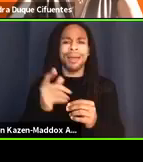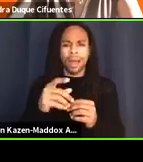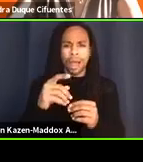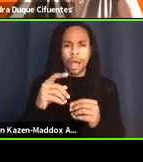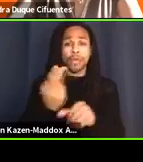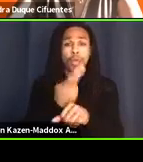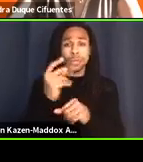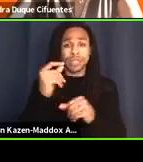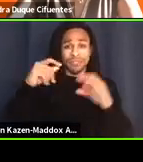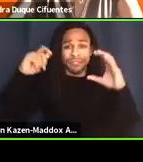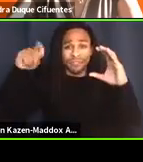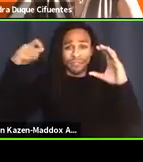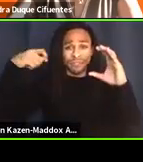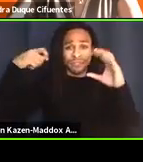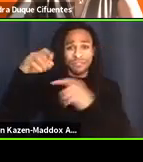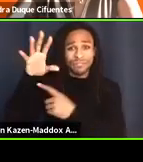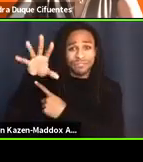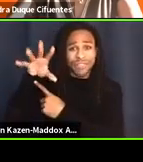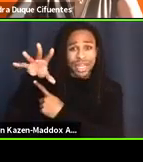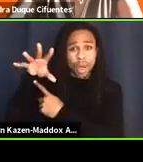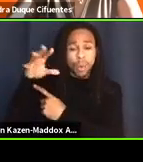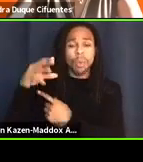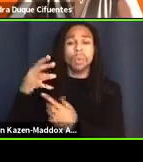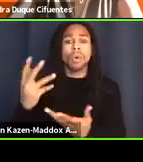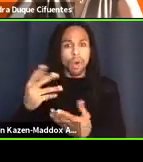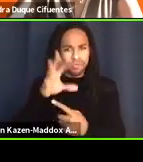for upper elementary, middle school and for high school.